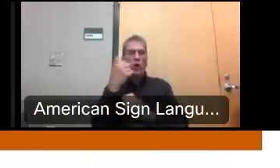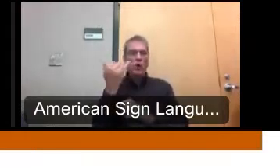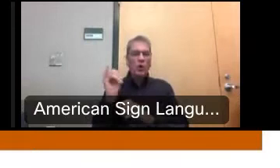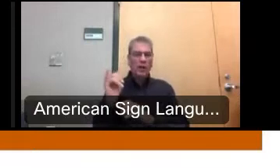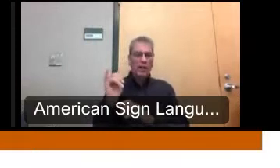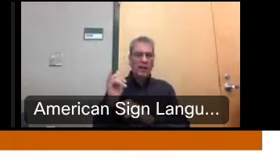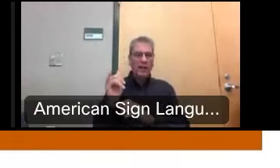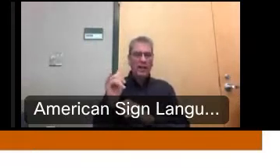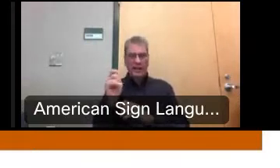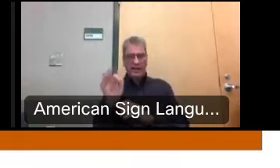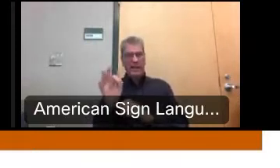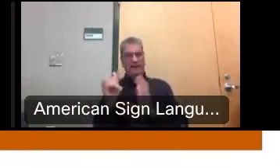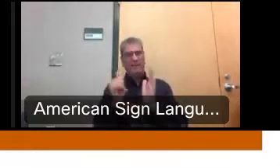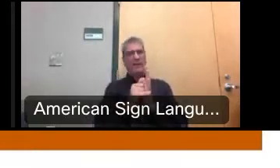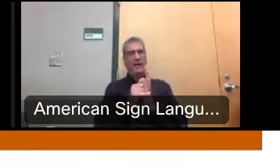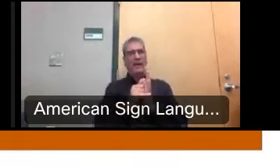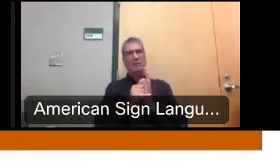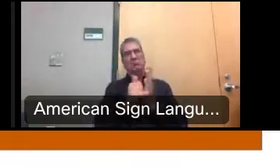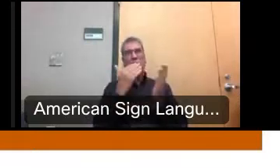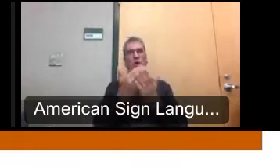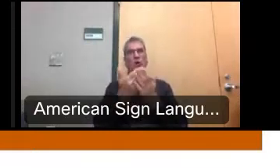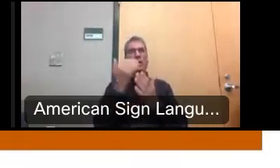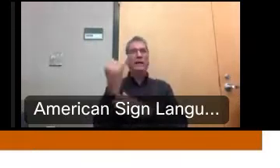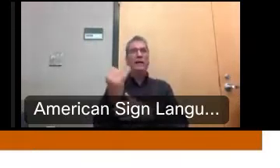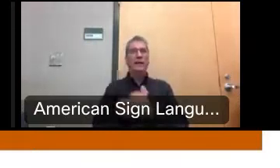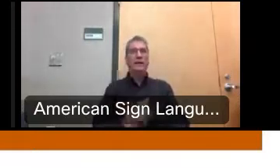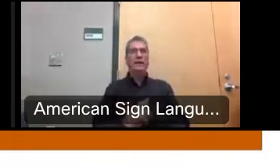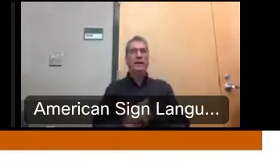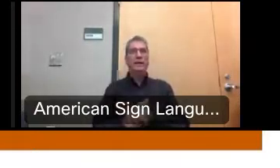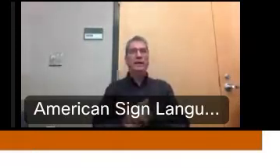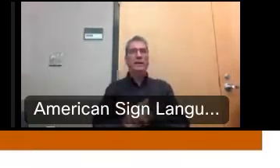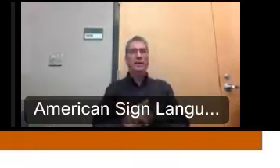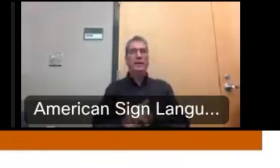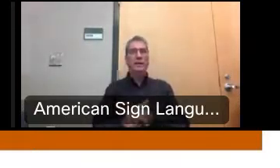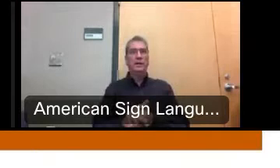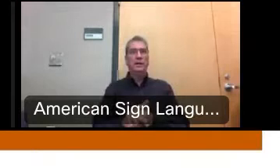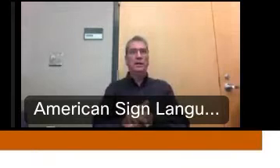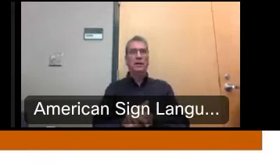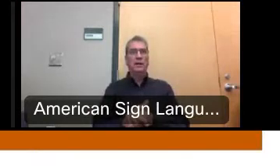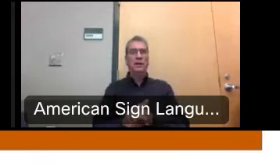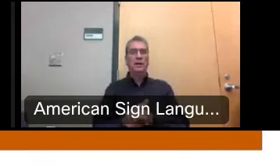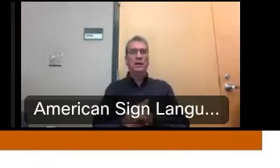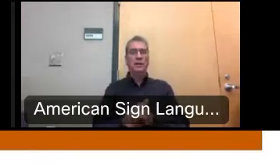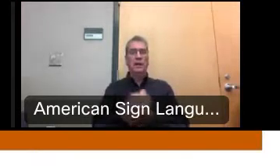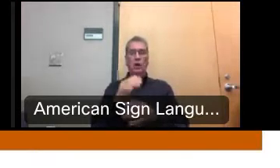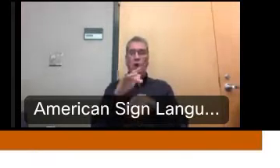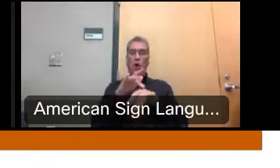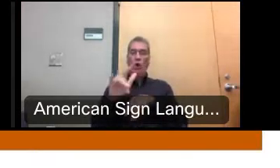kind of the winning idea. We knew that this was not how it eventually looked, but because our early data was very like.